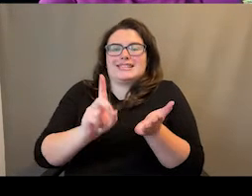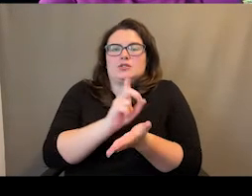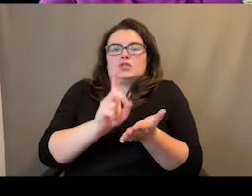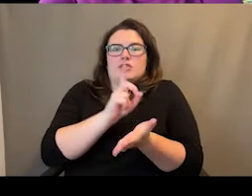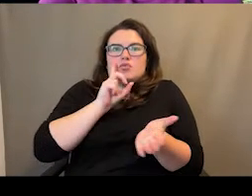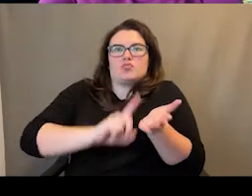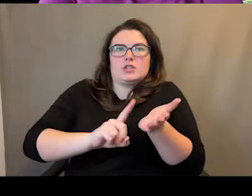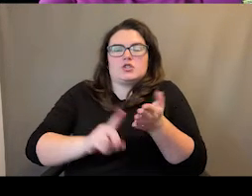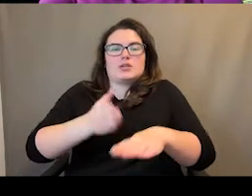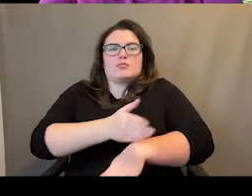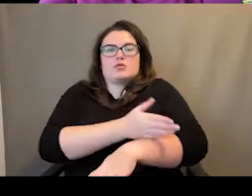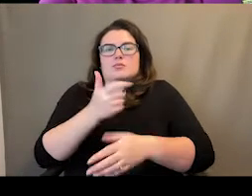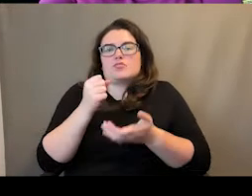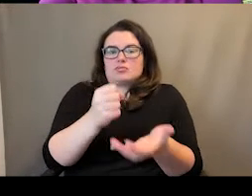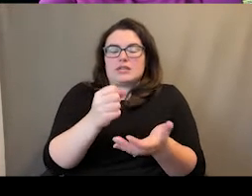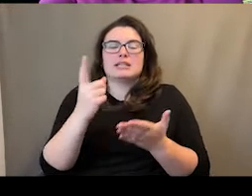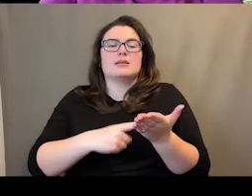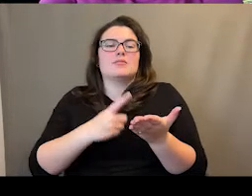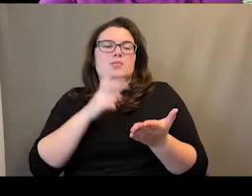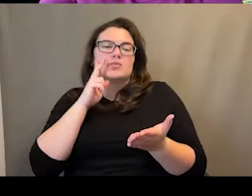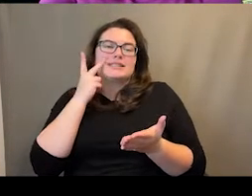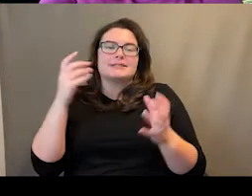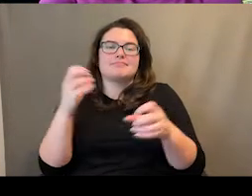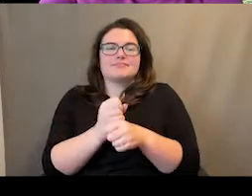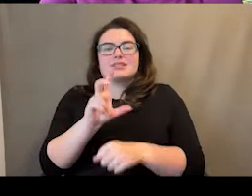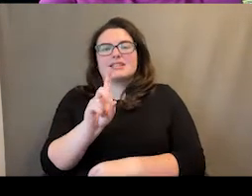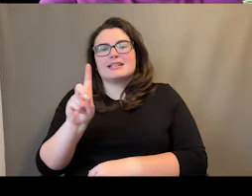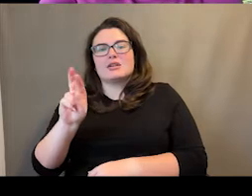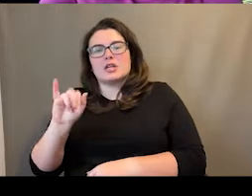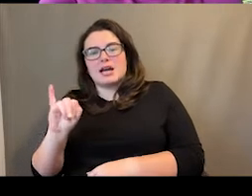and sometimes you'll see those written as DDRI or DDRIG.